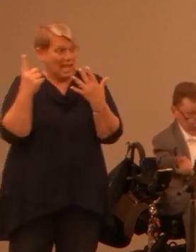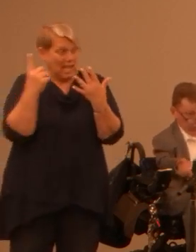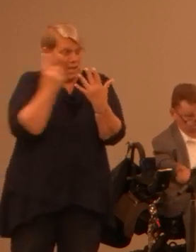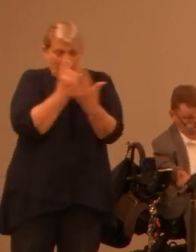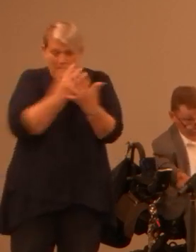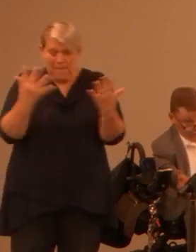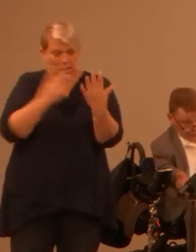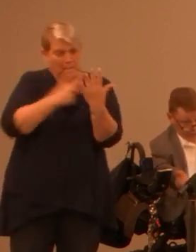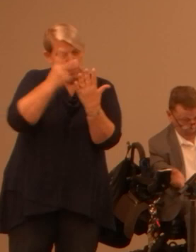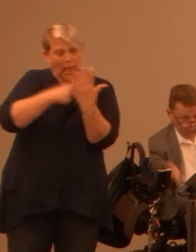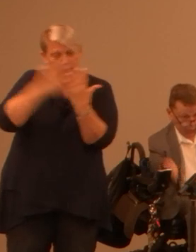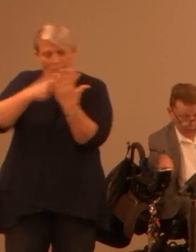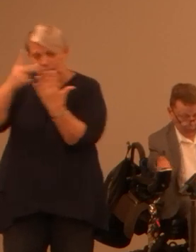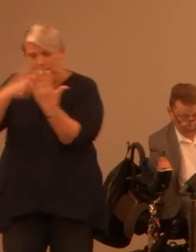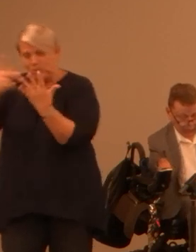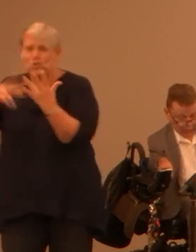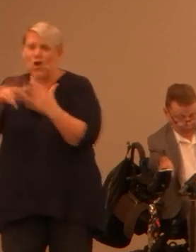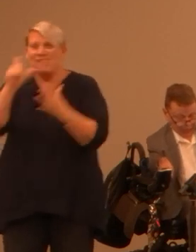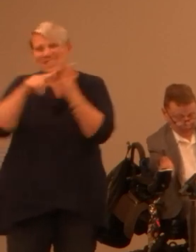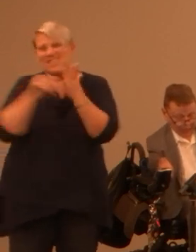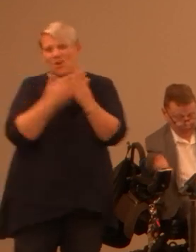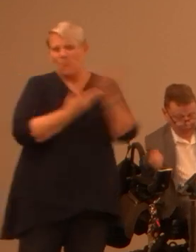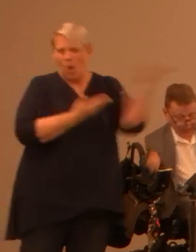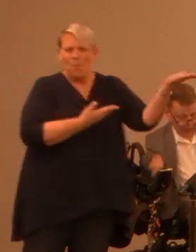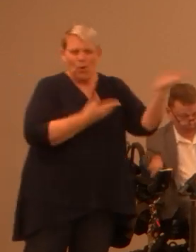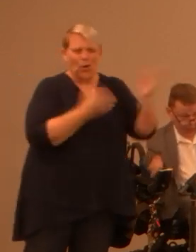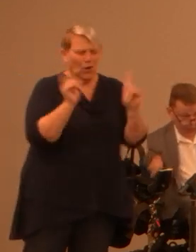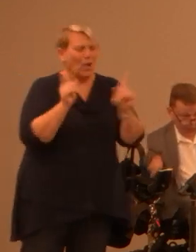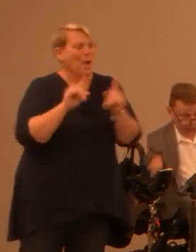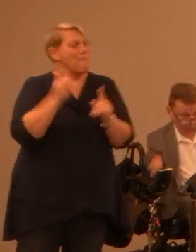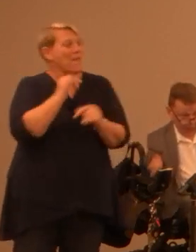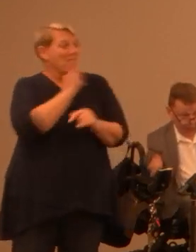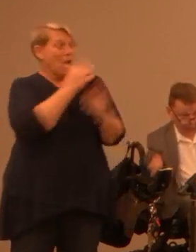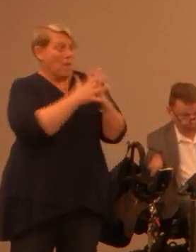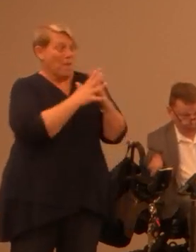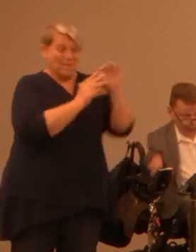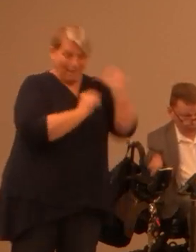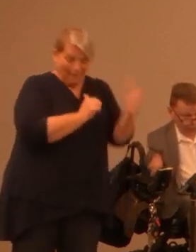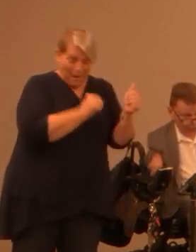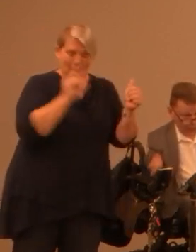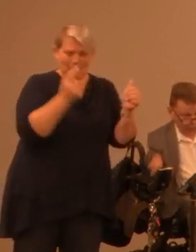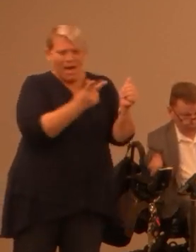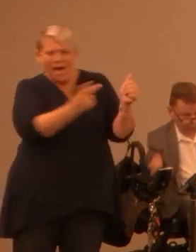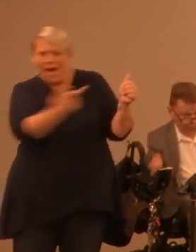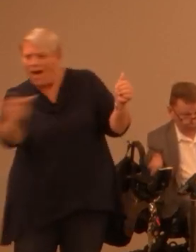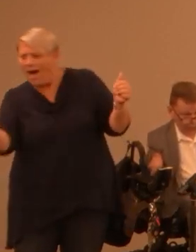again of the City of Cockburn's website, it is so many apps that are brought